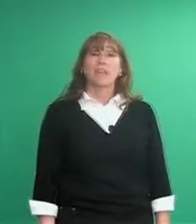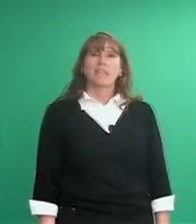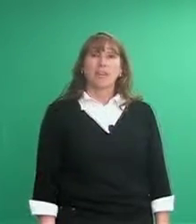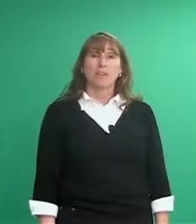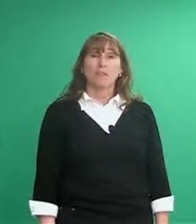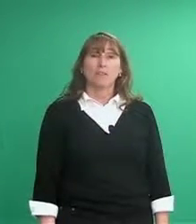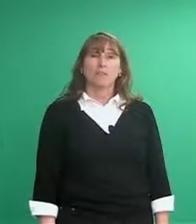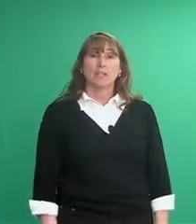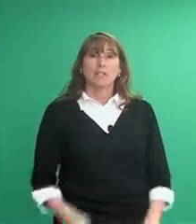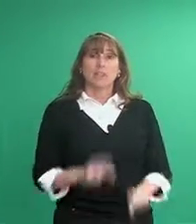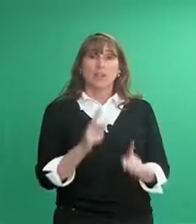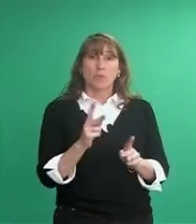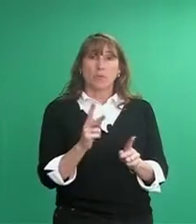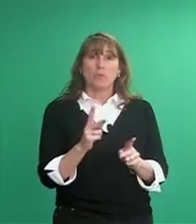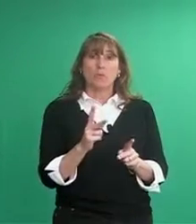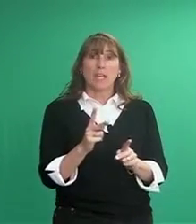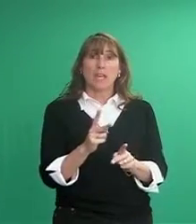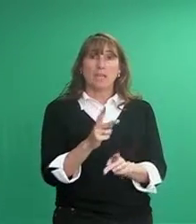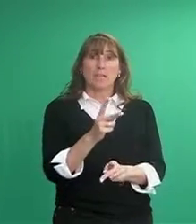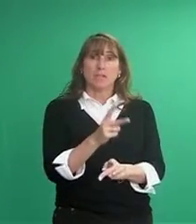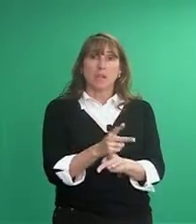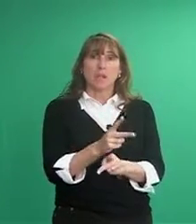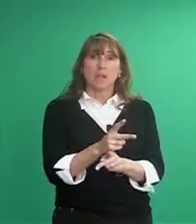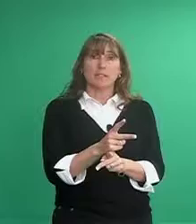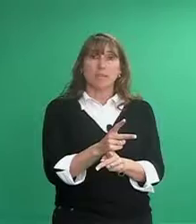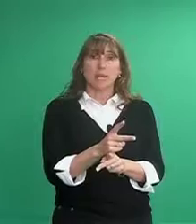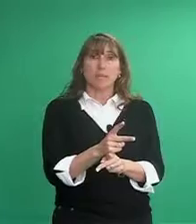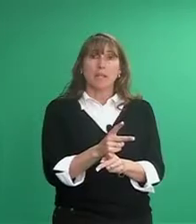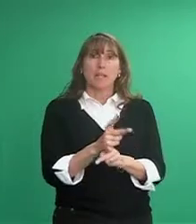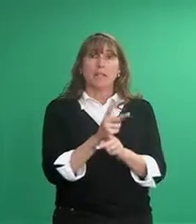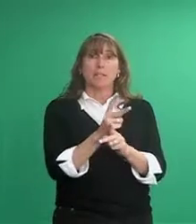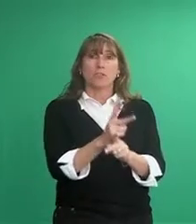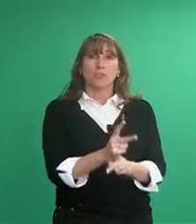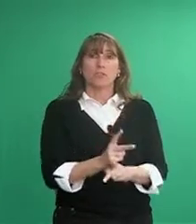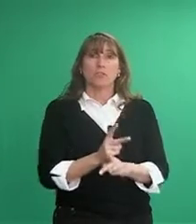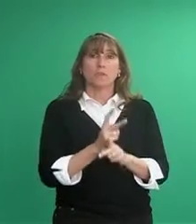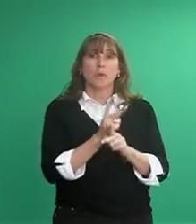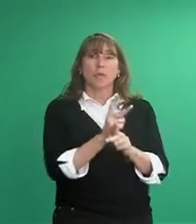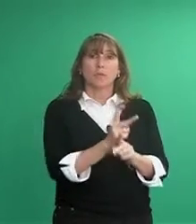careful start with the two K's, dominate on top and then it circle around